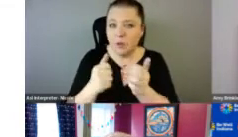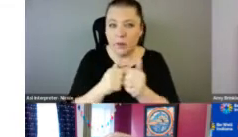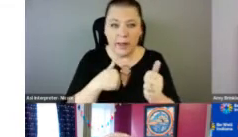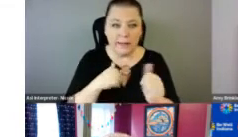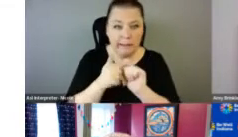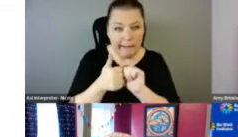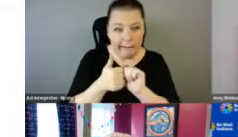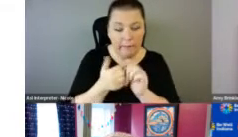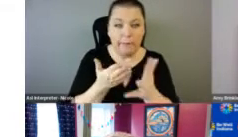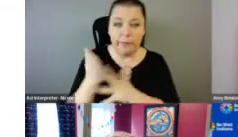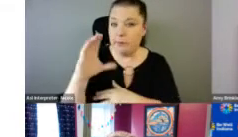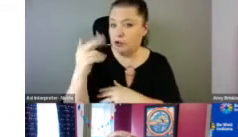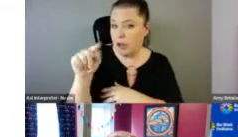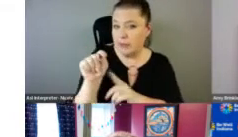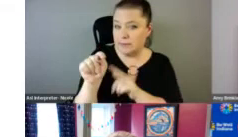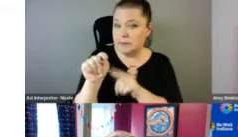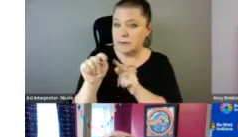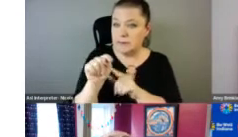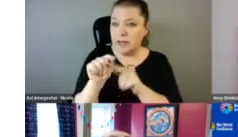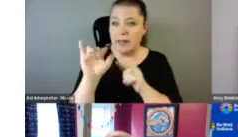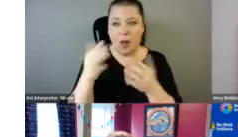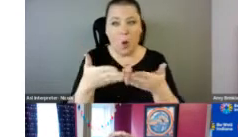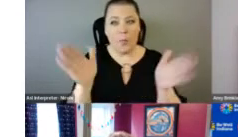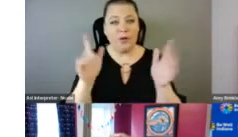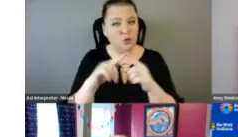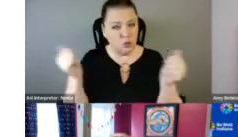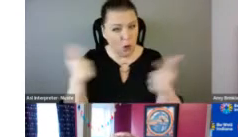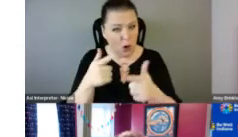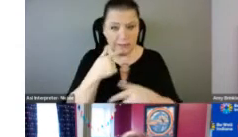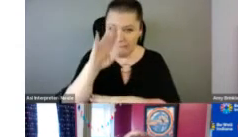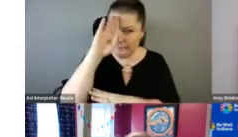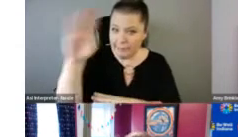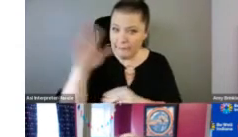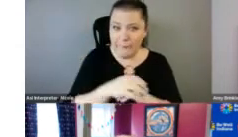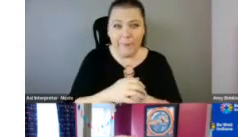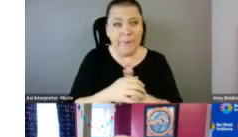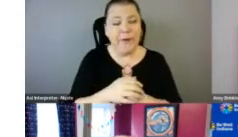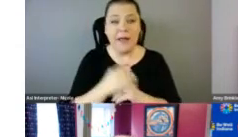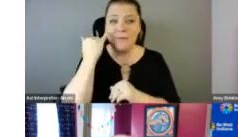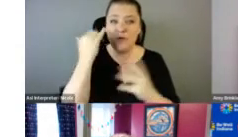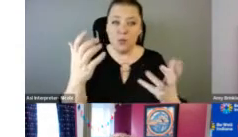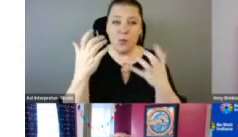is open to all you can say hello. If you would like to just chat with the presenters, you